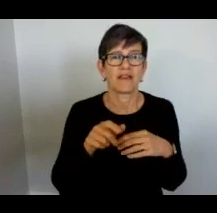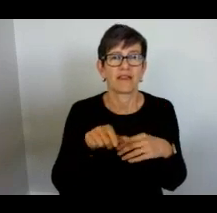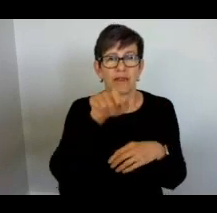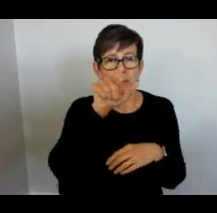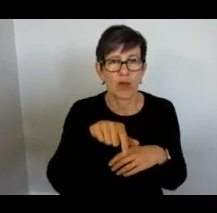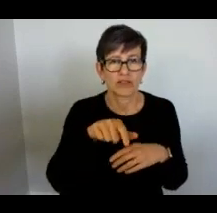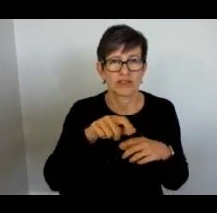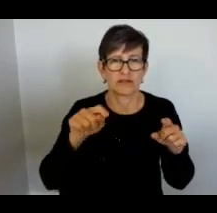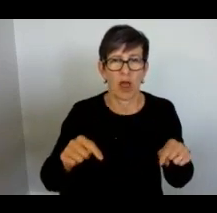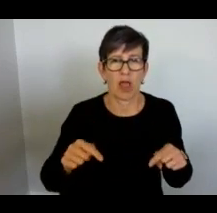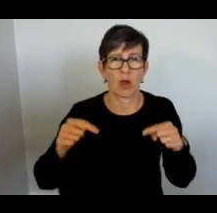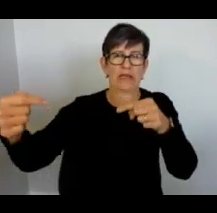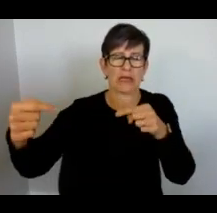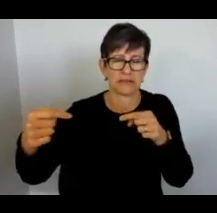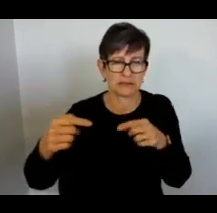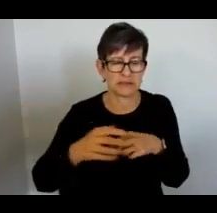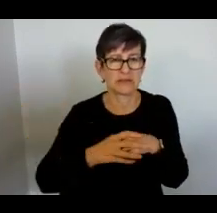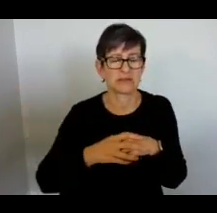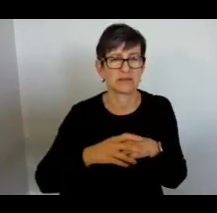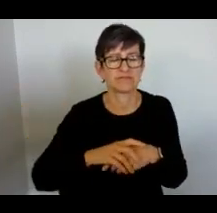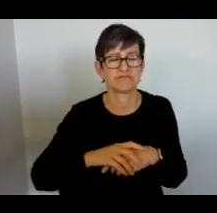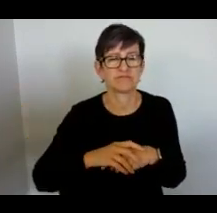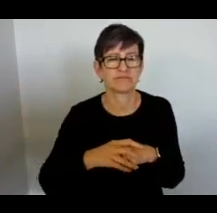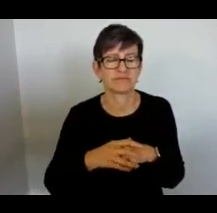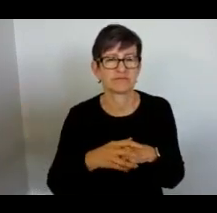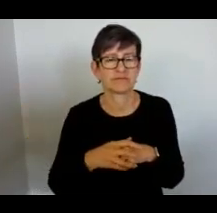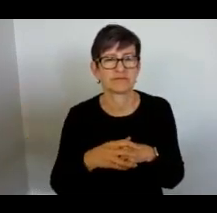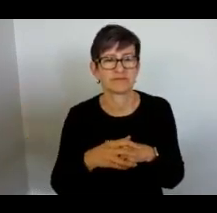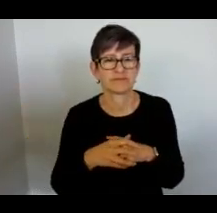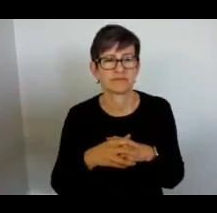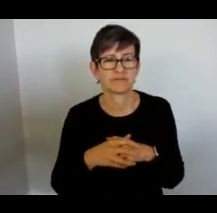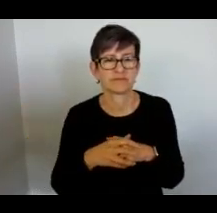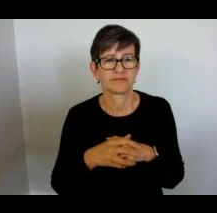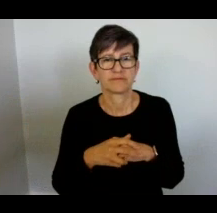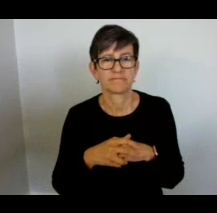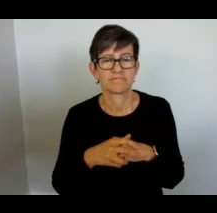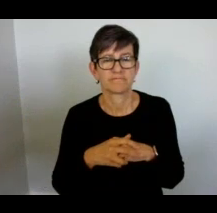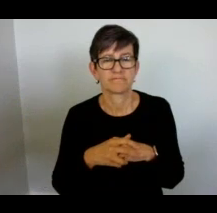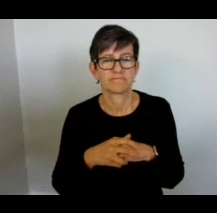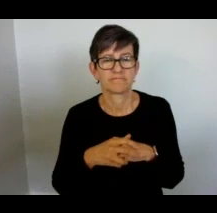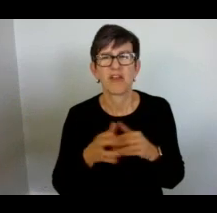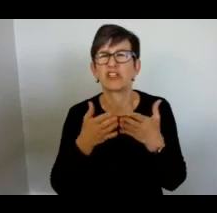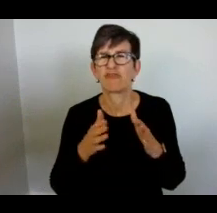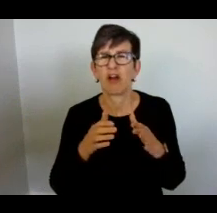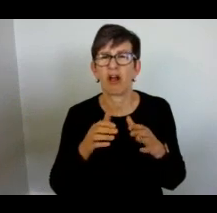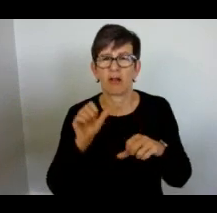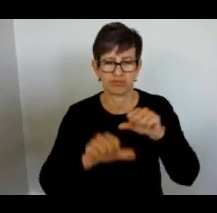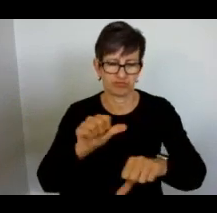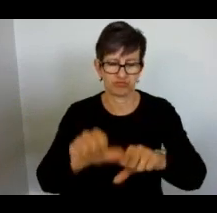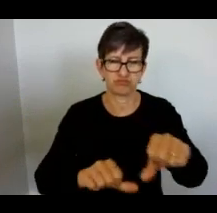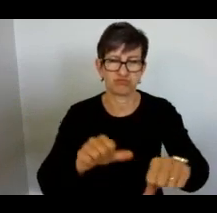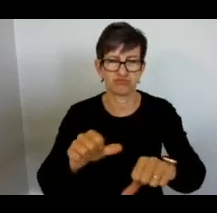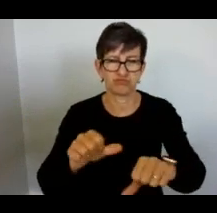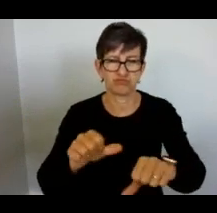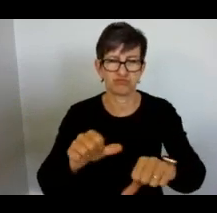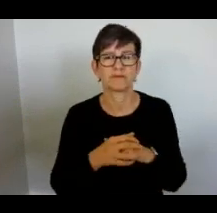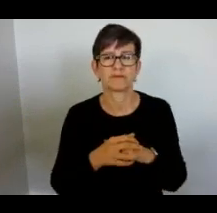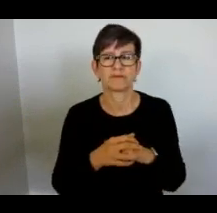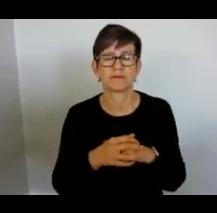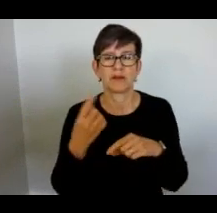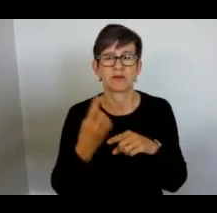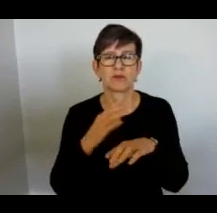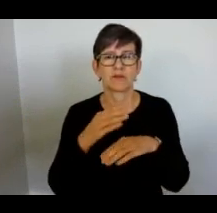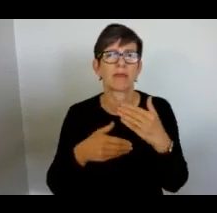So moving on. This is a general diagram of the overall process for a Child Protection